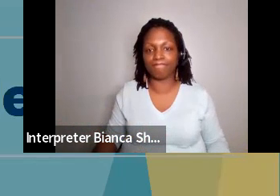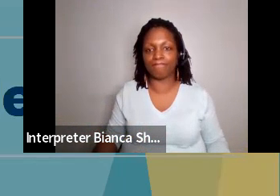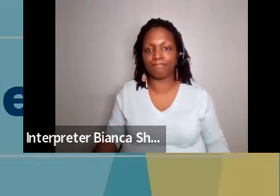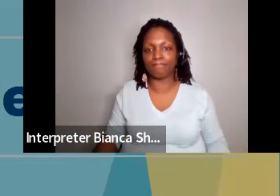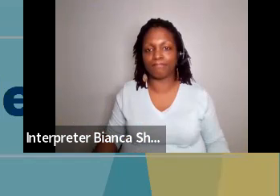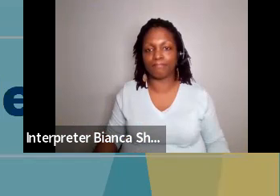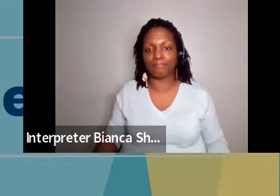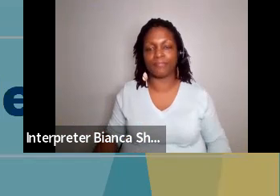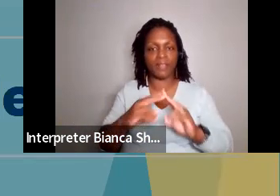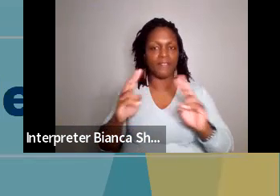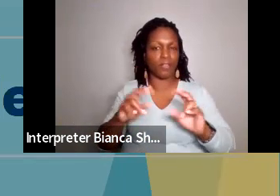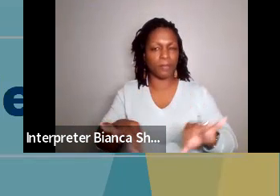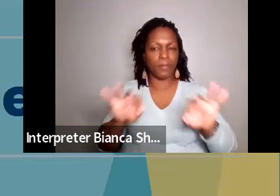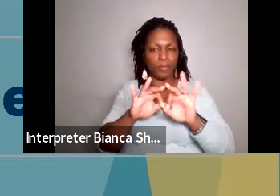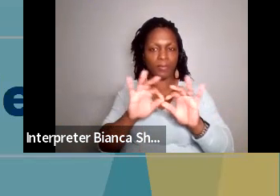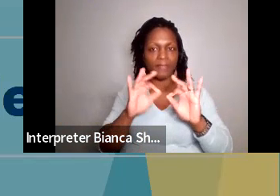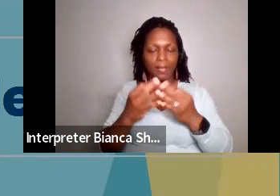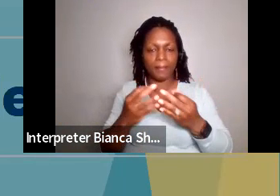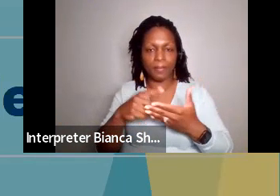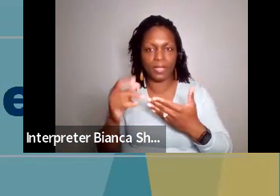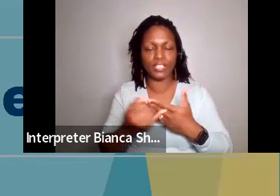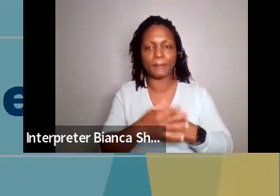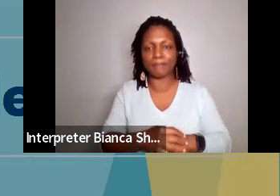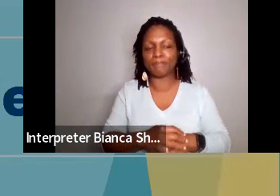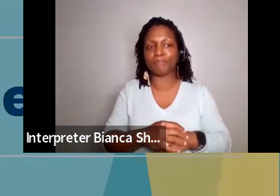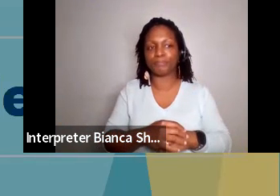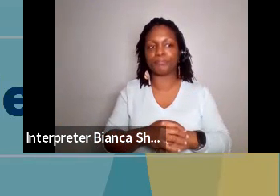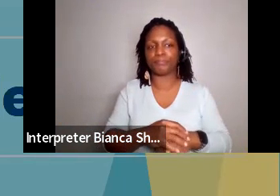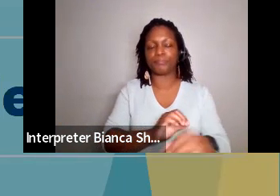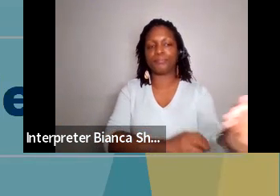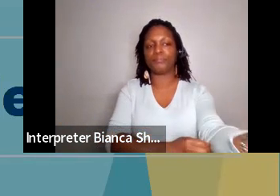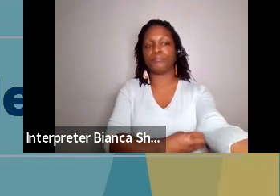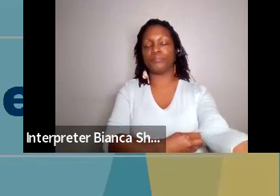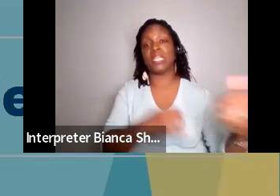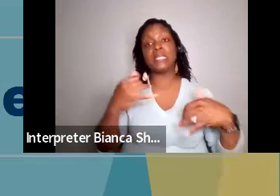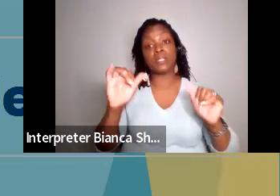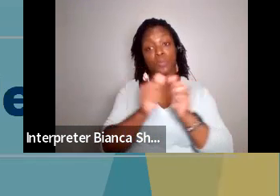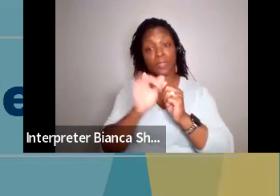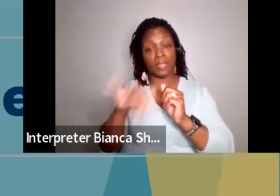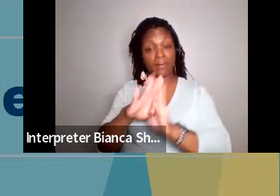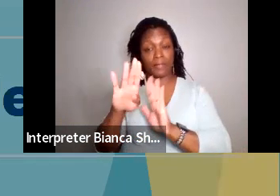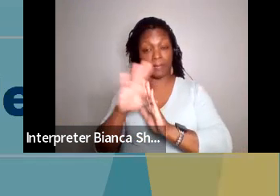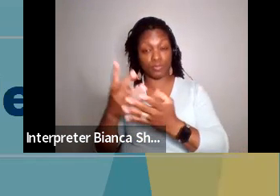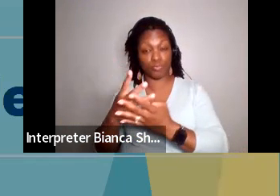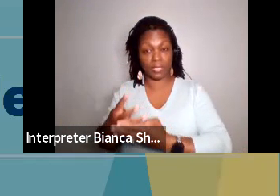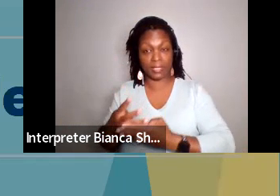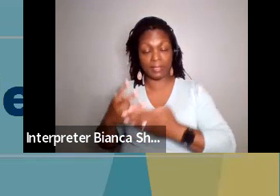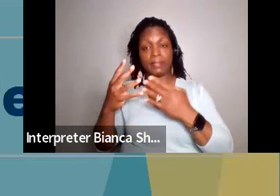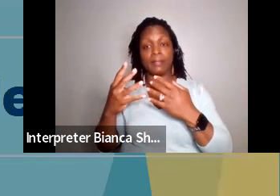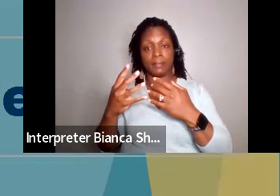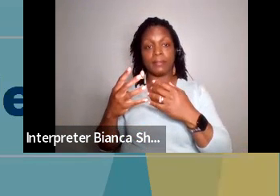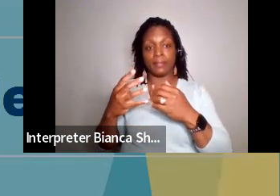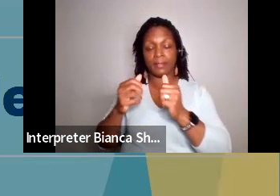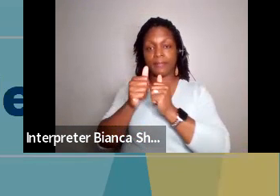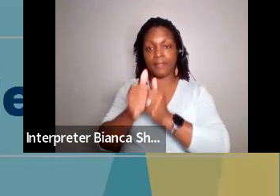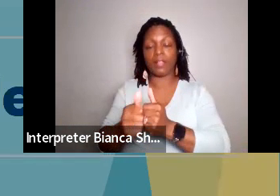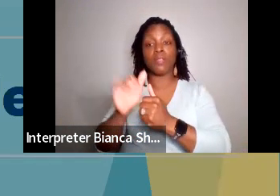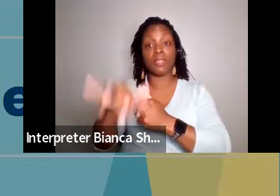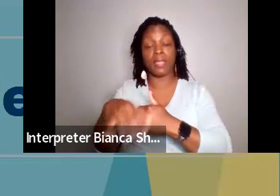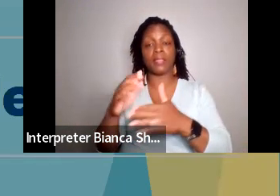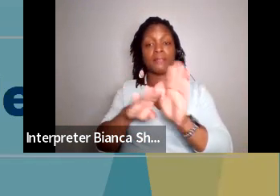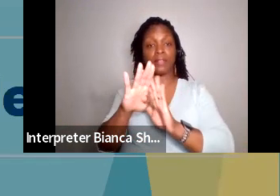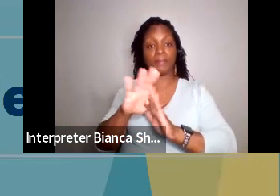Additionally, this ego, and similarly still with the developmental screening guidelines, is that the Louisiana developmental screening.